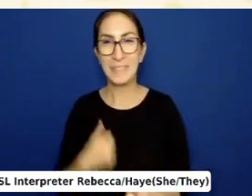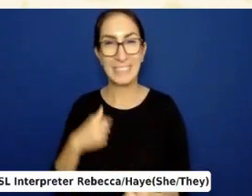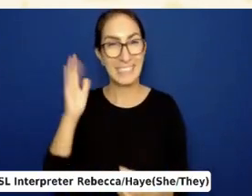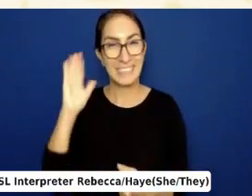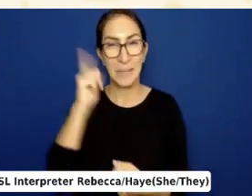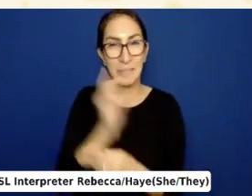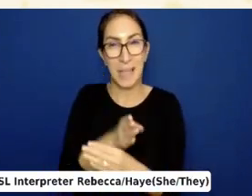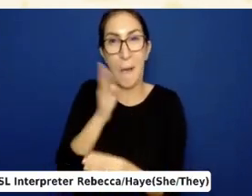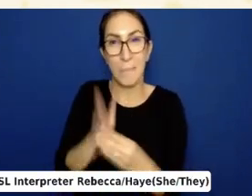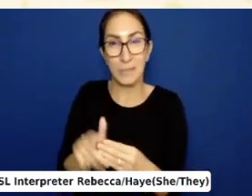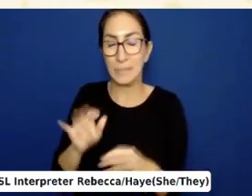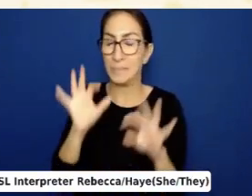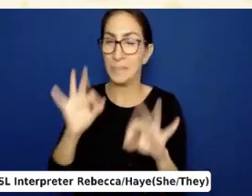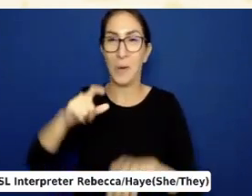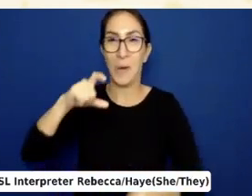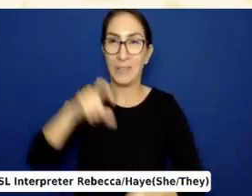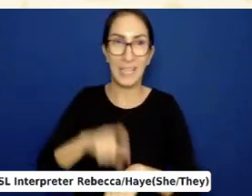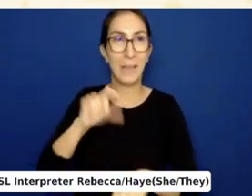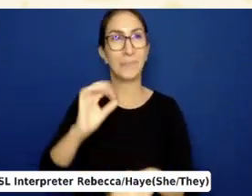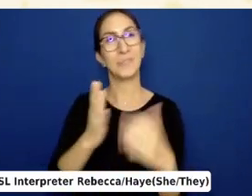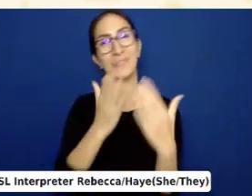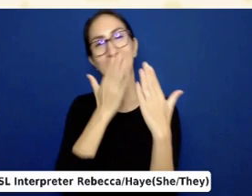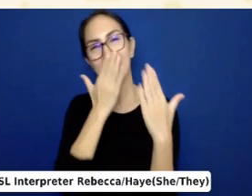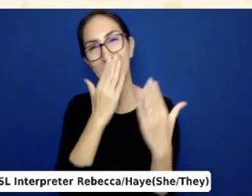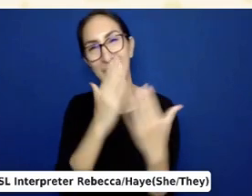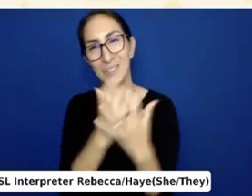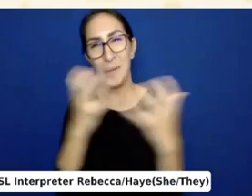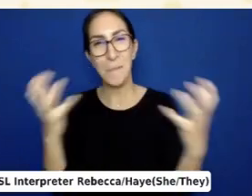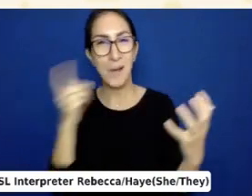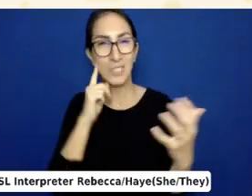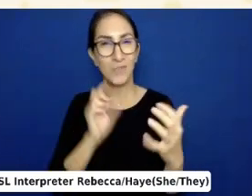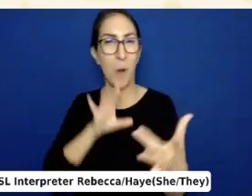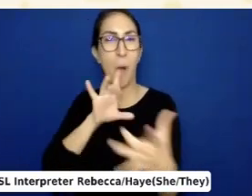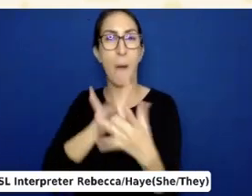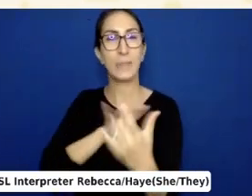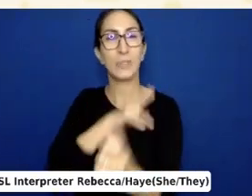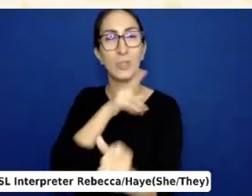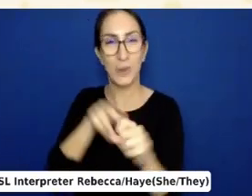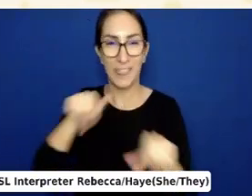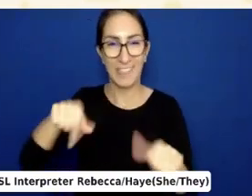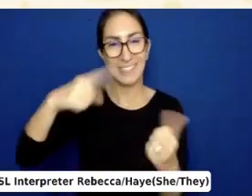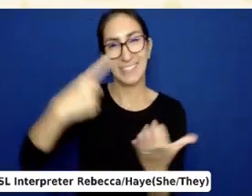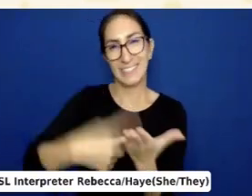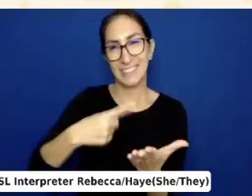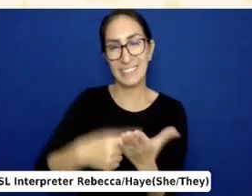Thank you so much for joining this conversation, and I guess we have time for a few questions.